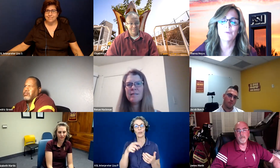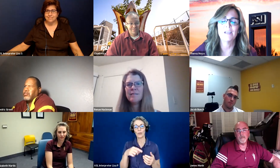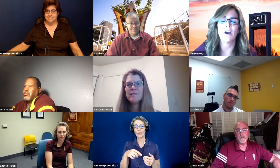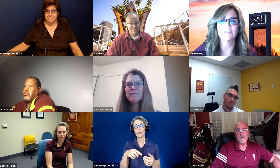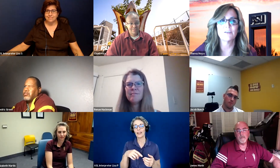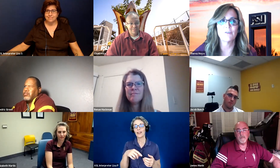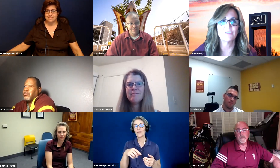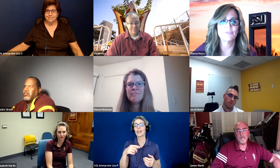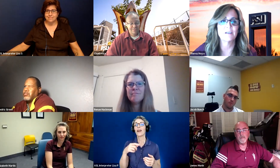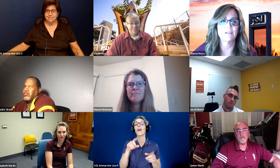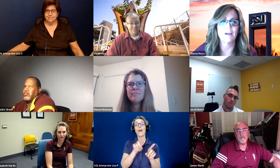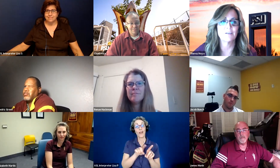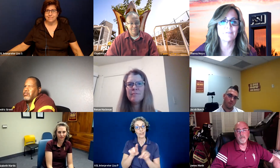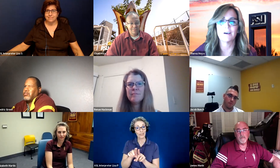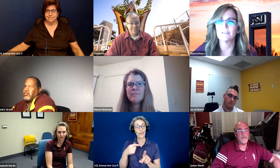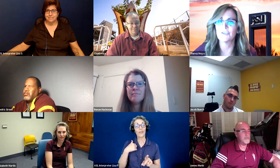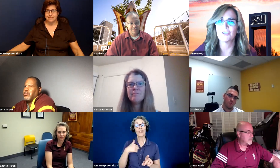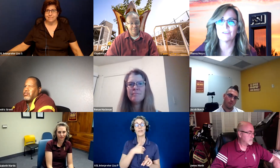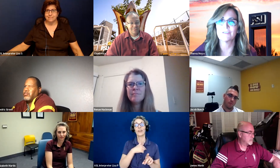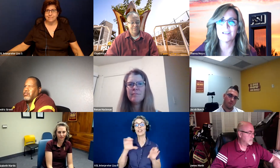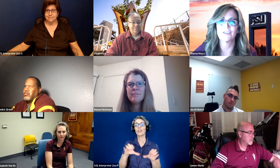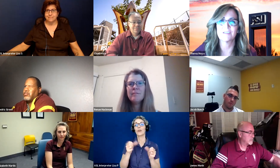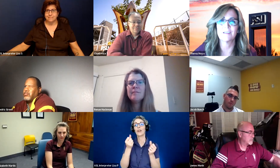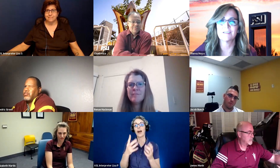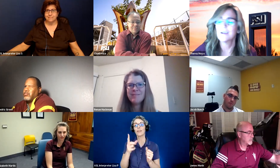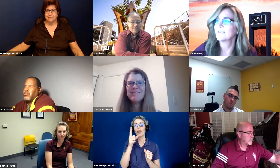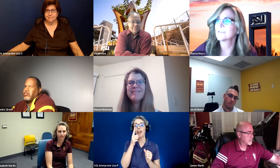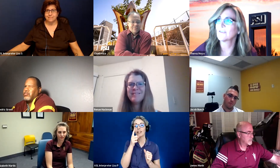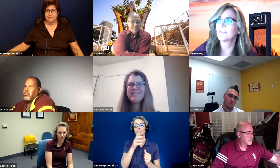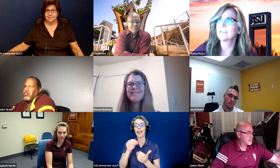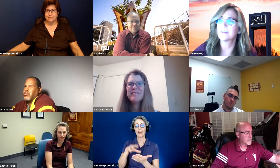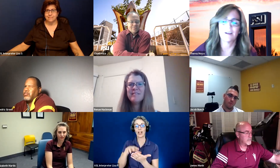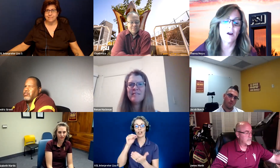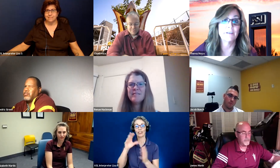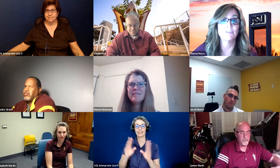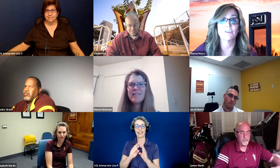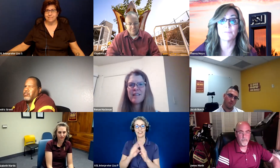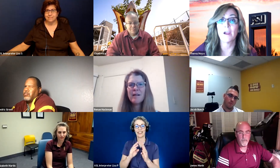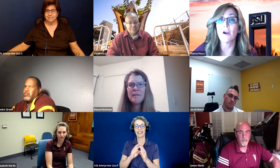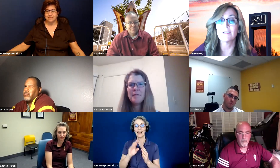We also are doing a lot of lunch and learn sessions at these. These are things that are near and dear to my heart